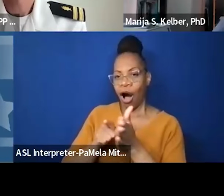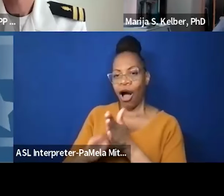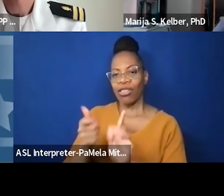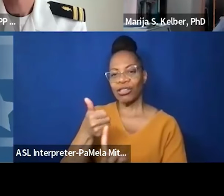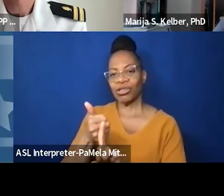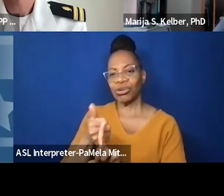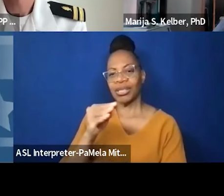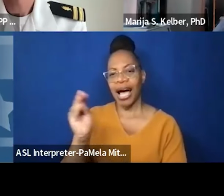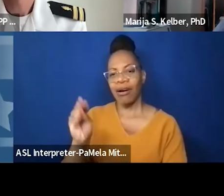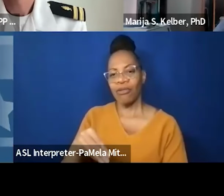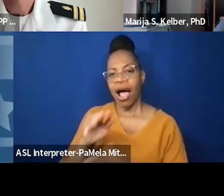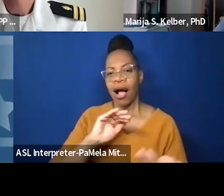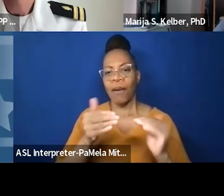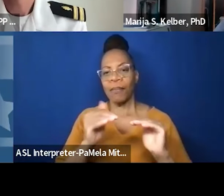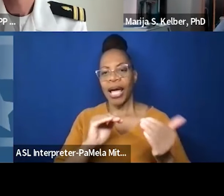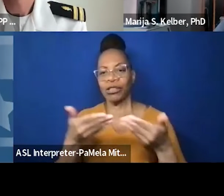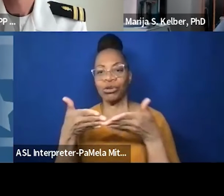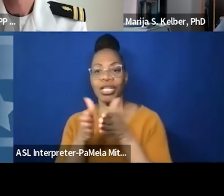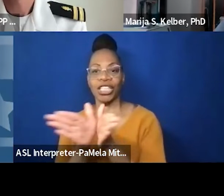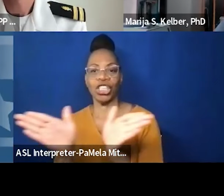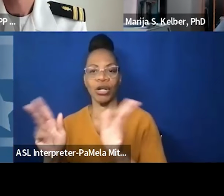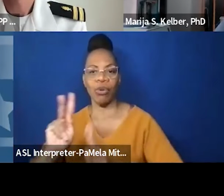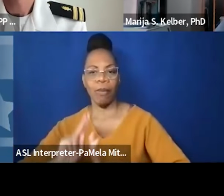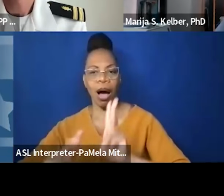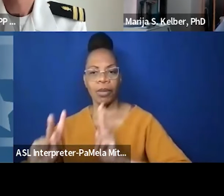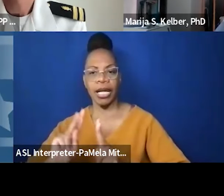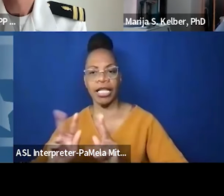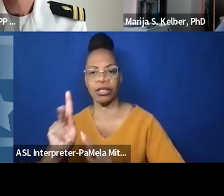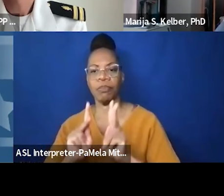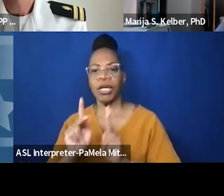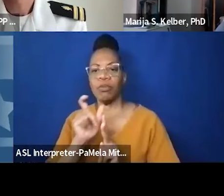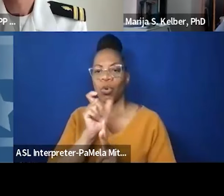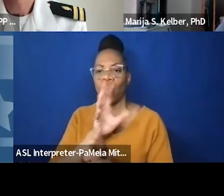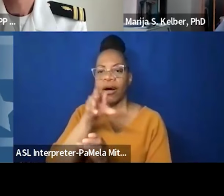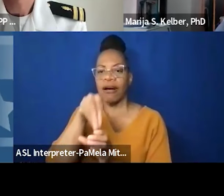compared to the general population of people in the criminal justice system?"